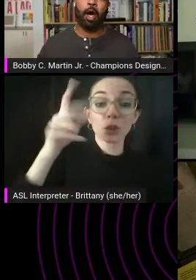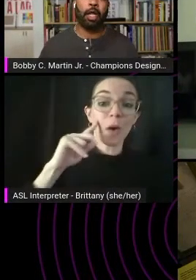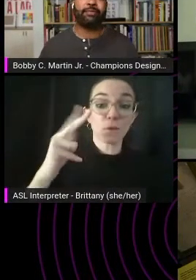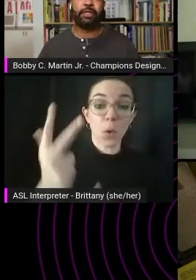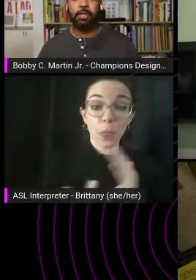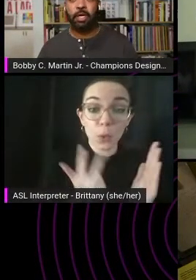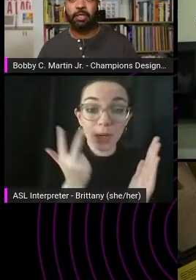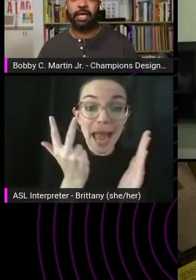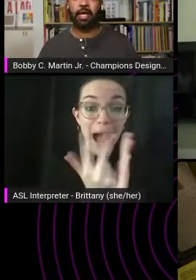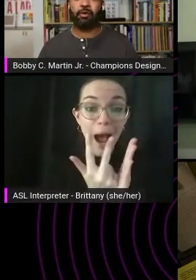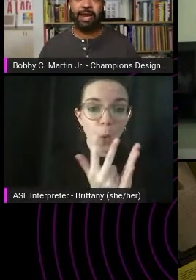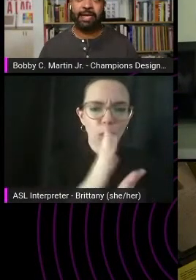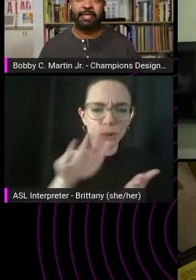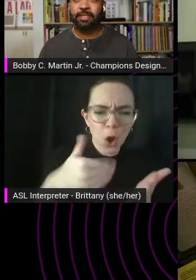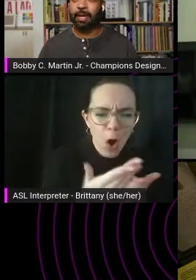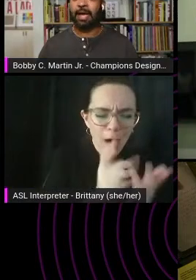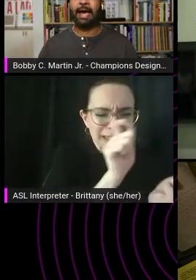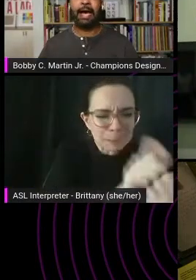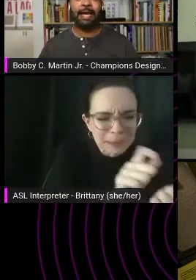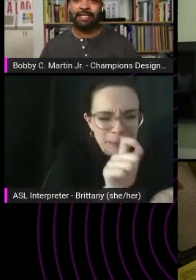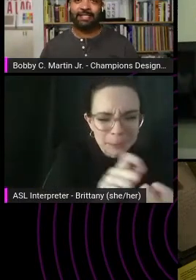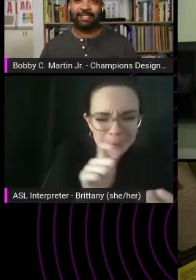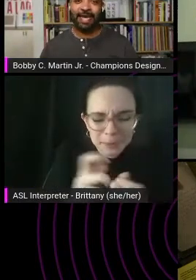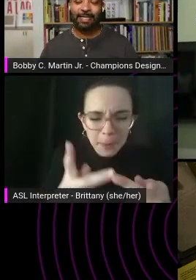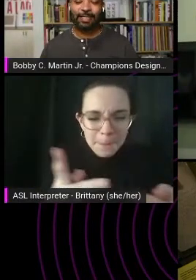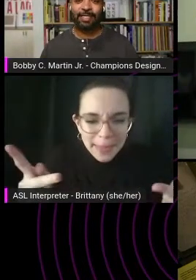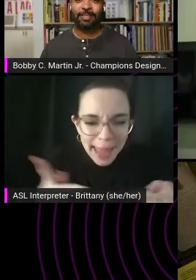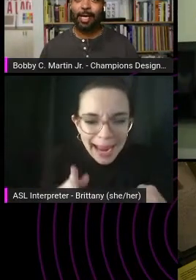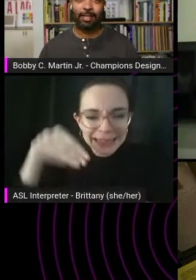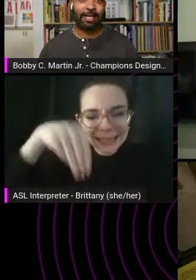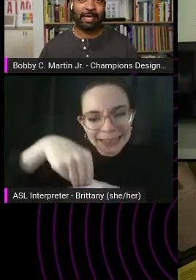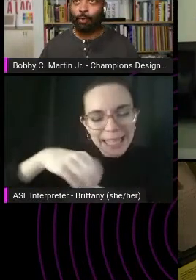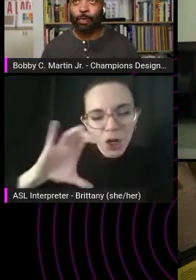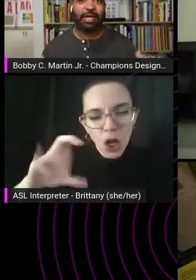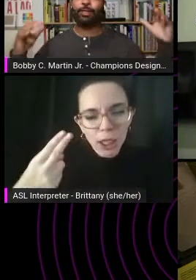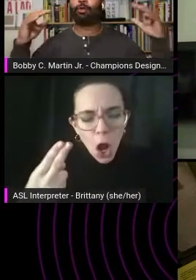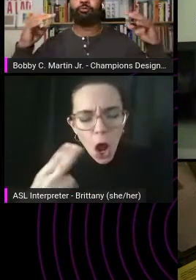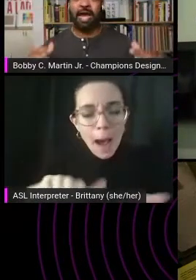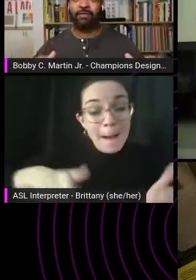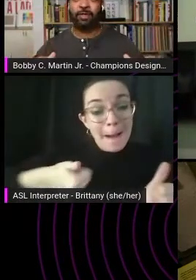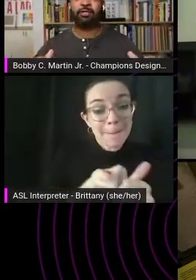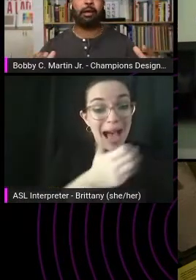All the nooks and crannies. Behind the stages. We went into the rafters.